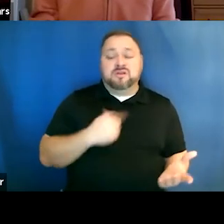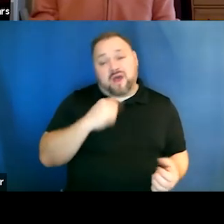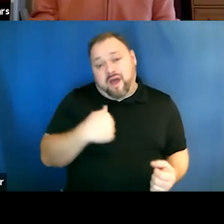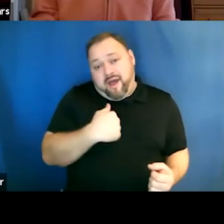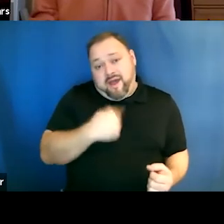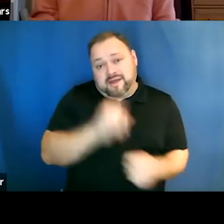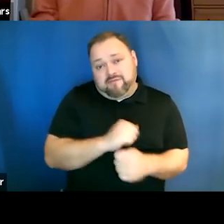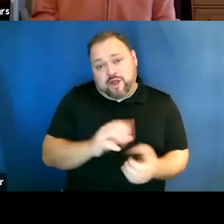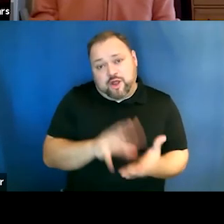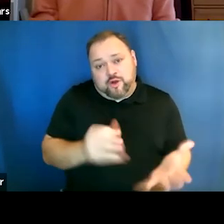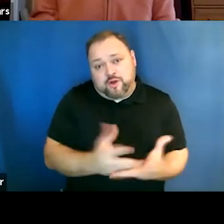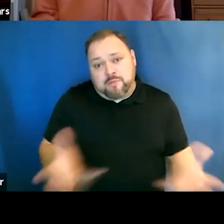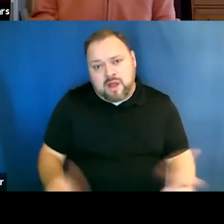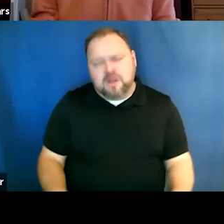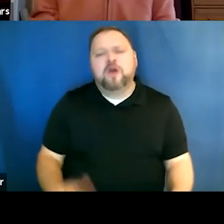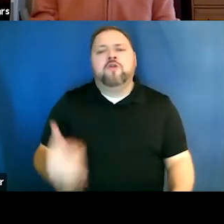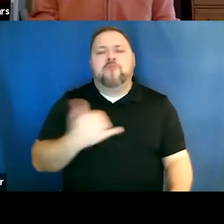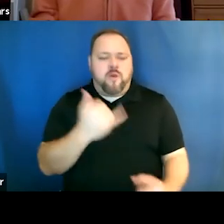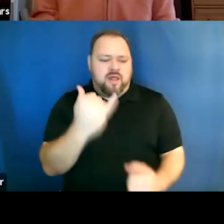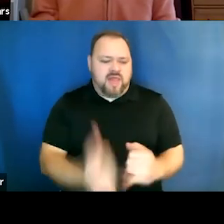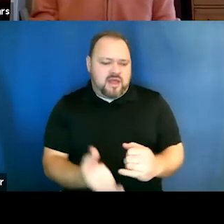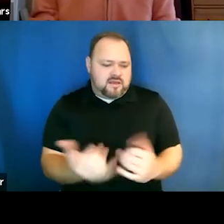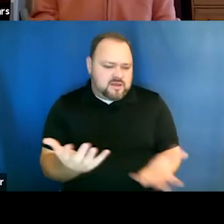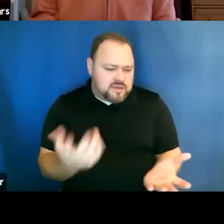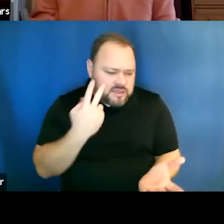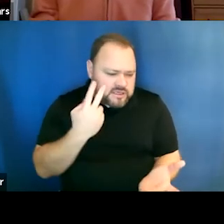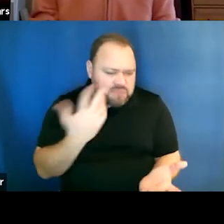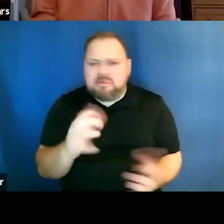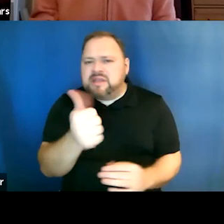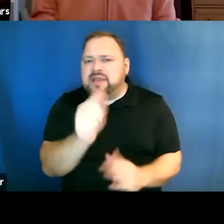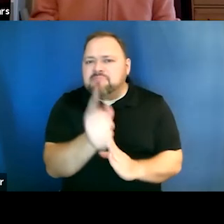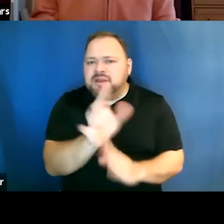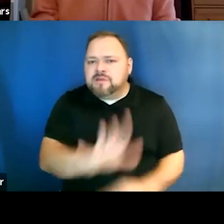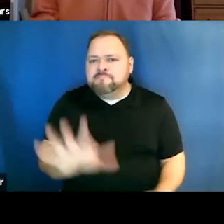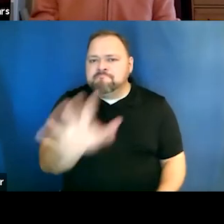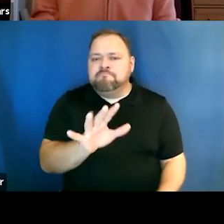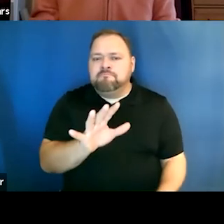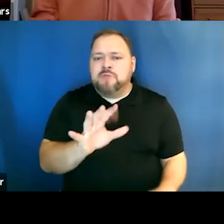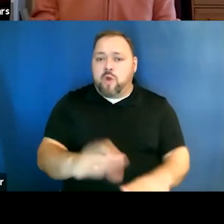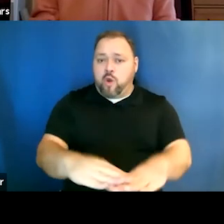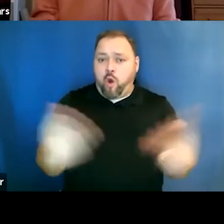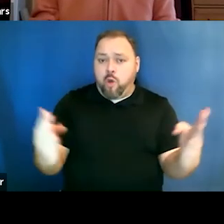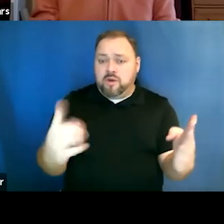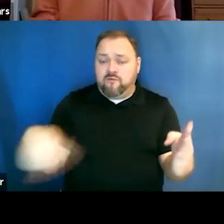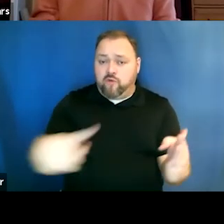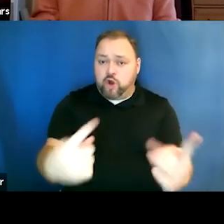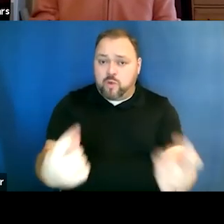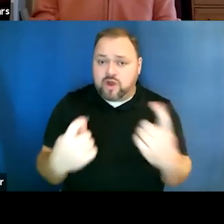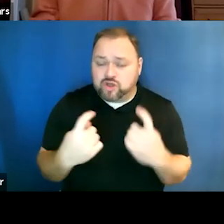I'm going to open our last, let's see, 10 minutes for questions, Q&A.